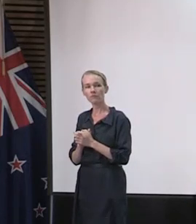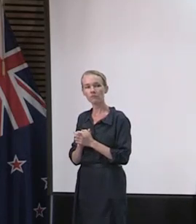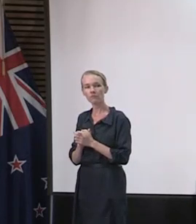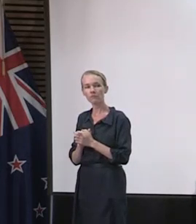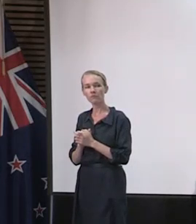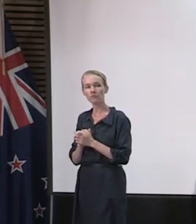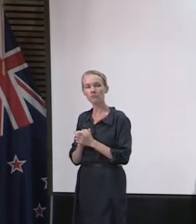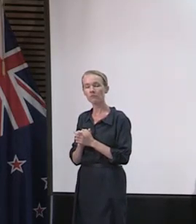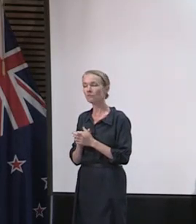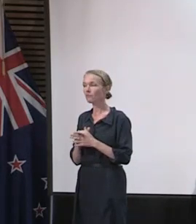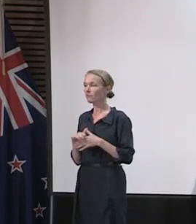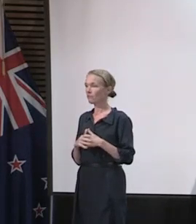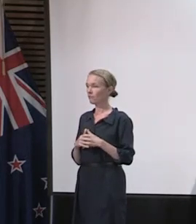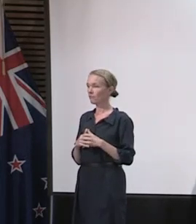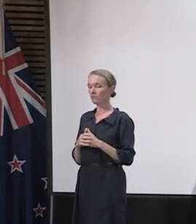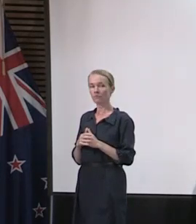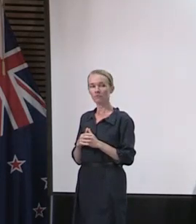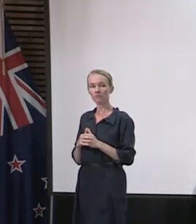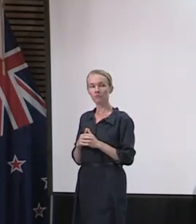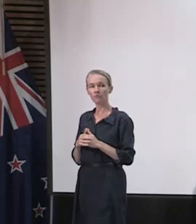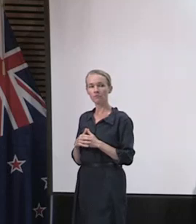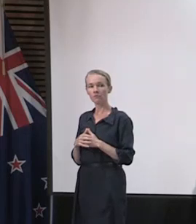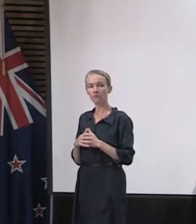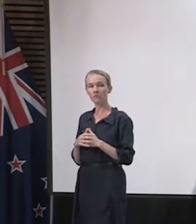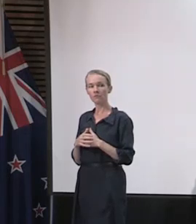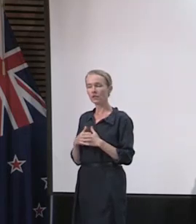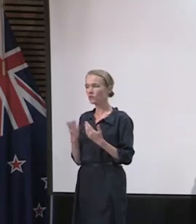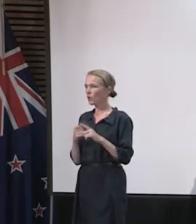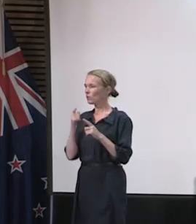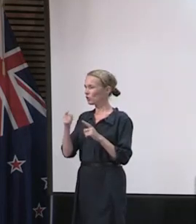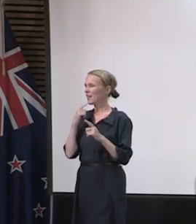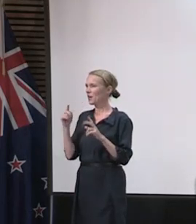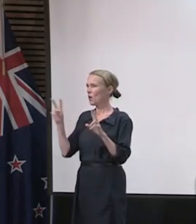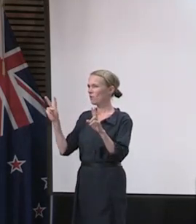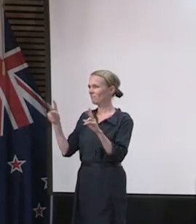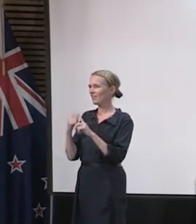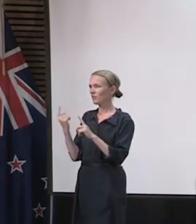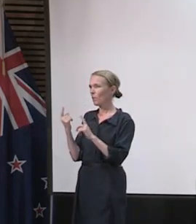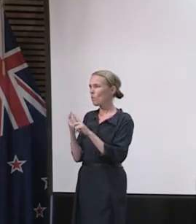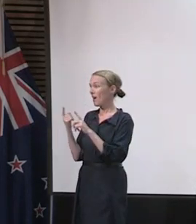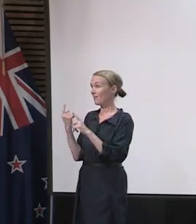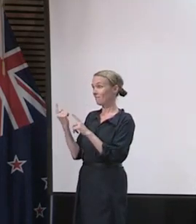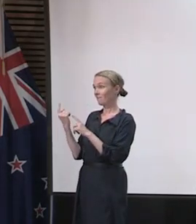response. (SPEAKS INDISTINCTLY) said yesterday . Simply